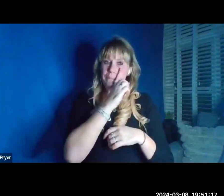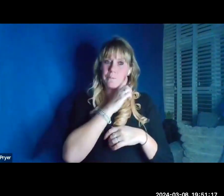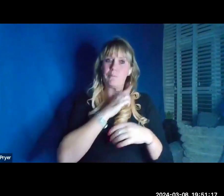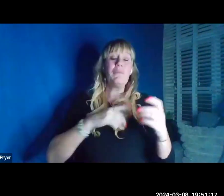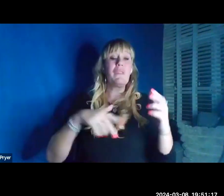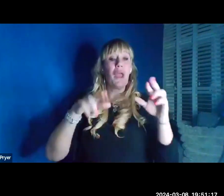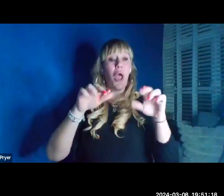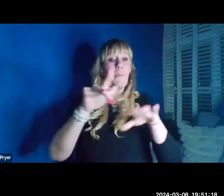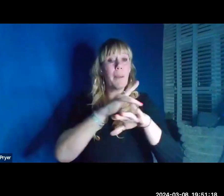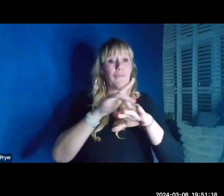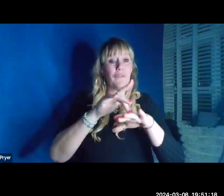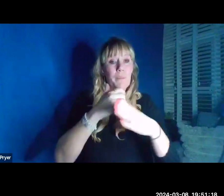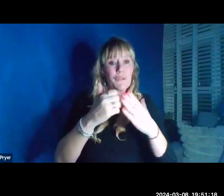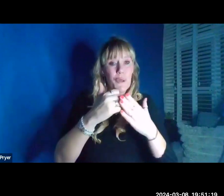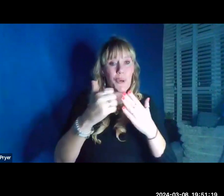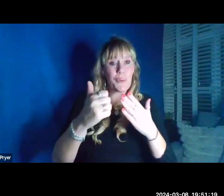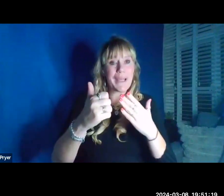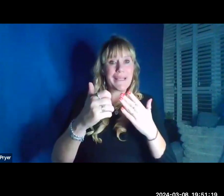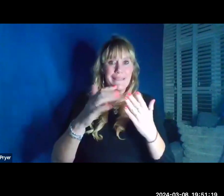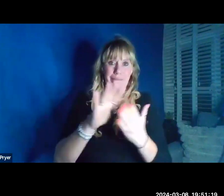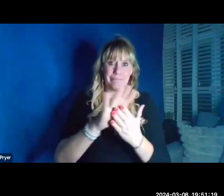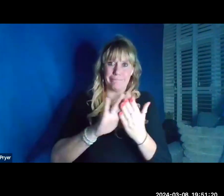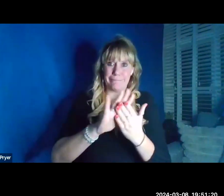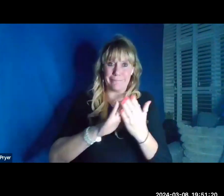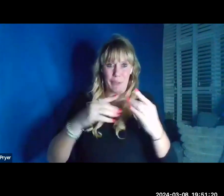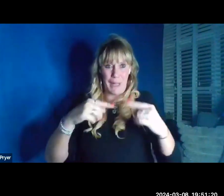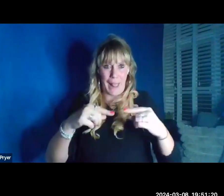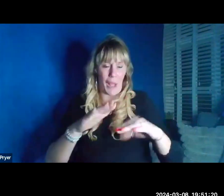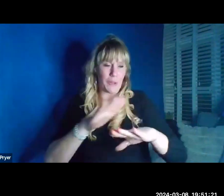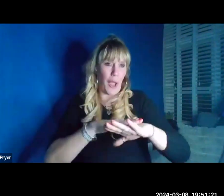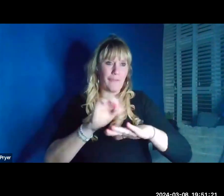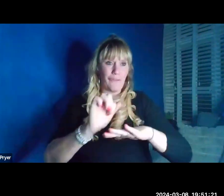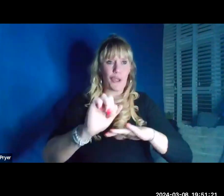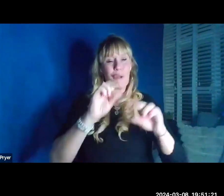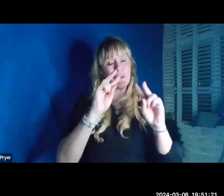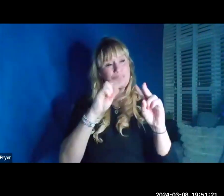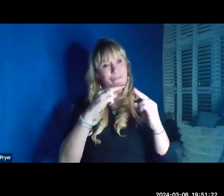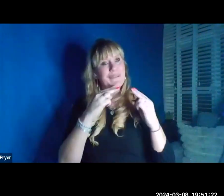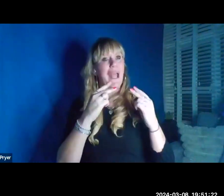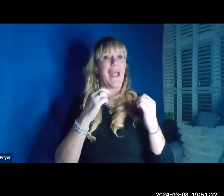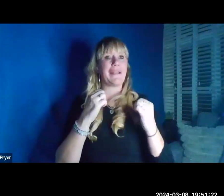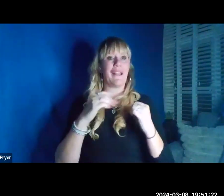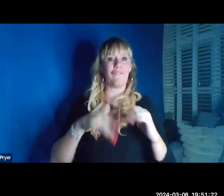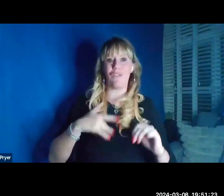the space to reflect, and to emerge feeling refreshed and empowered.